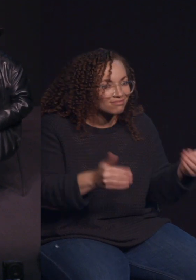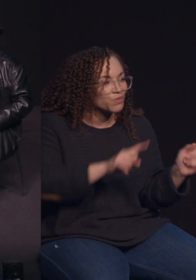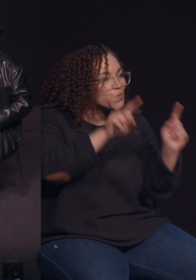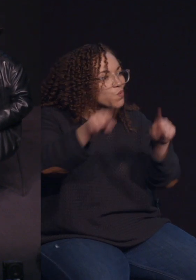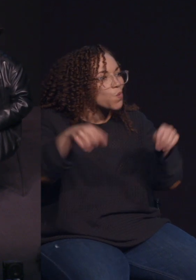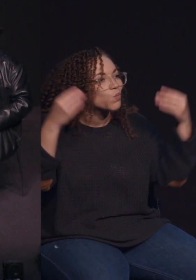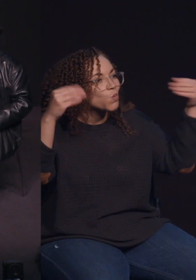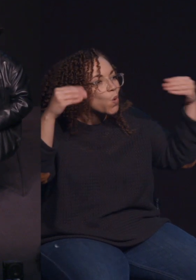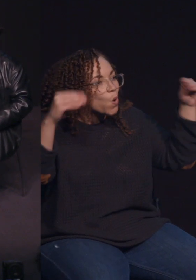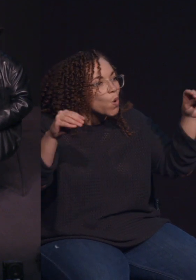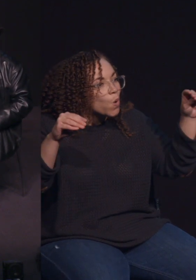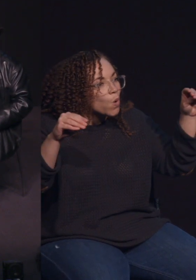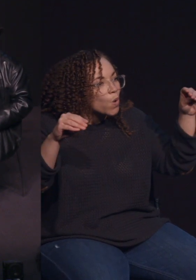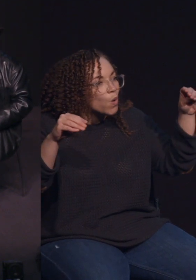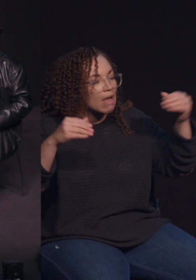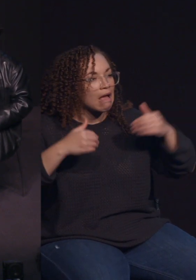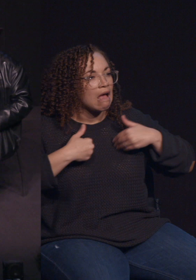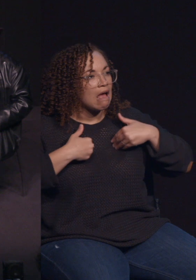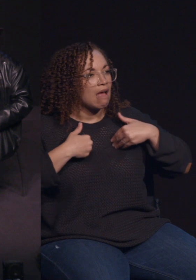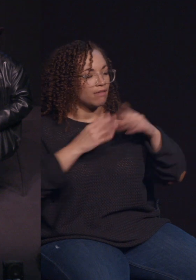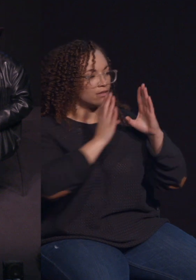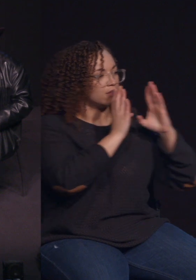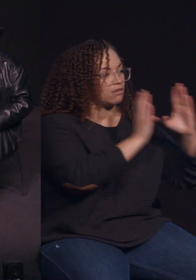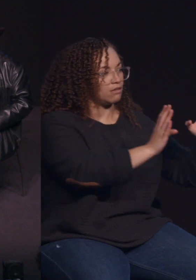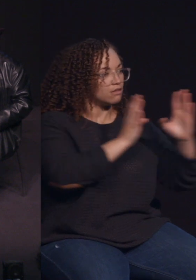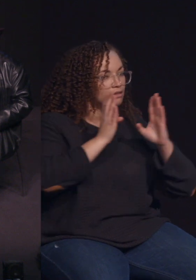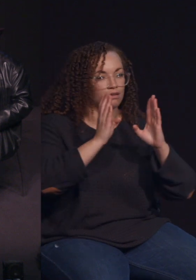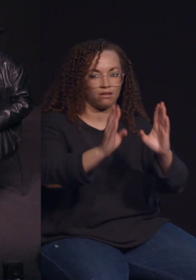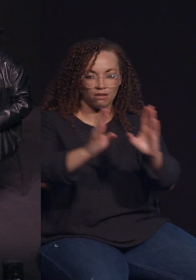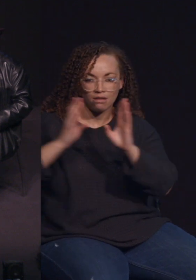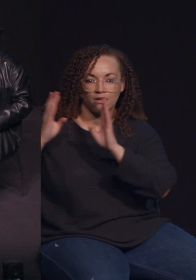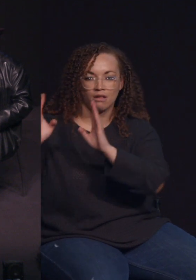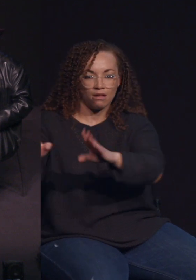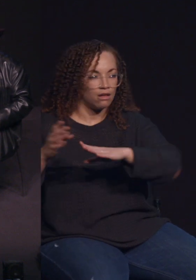and they got 4 or 5 aisles of spices.